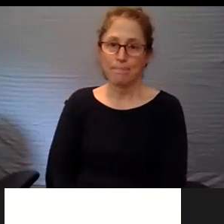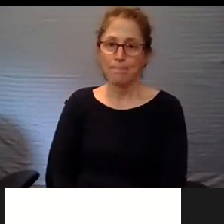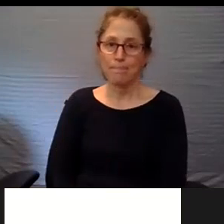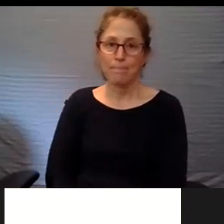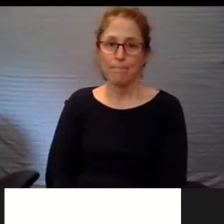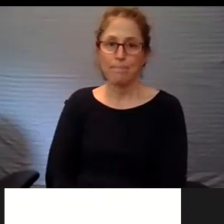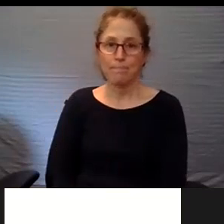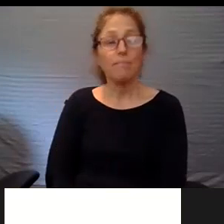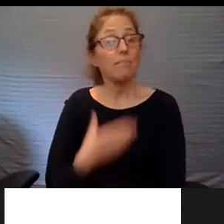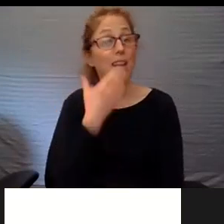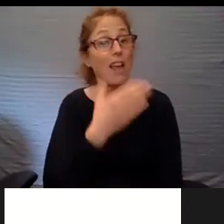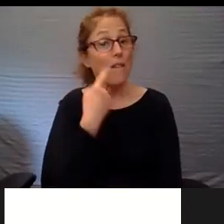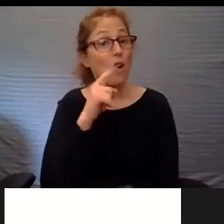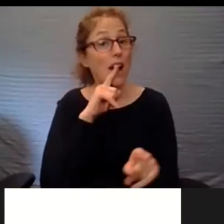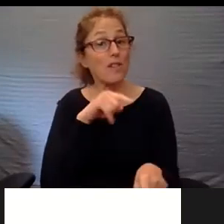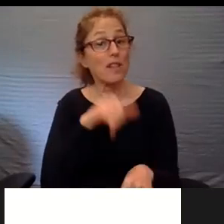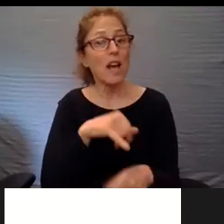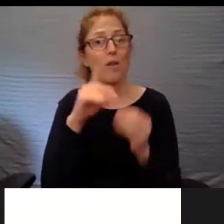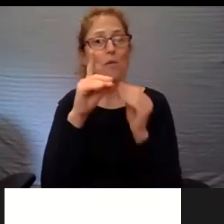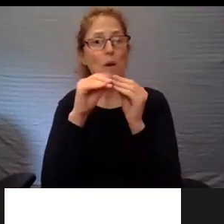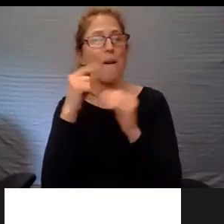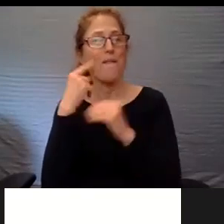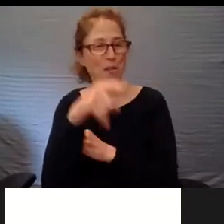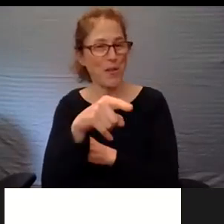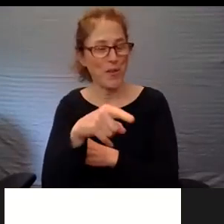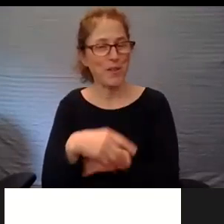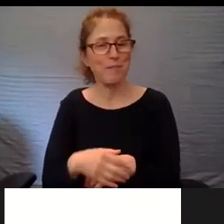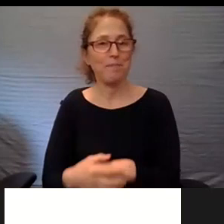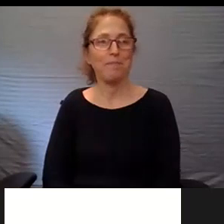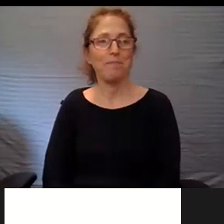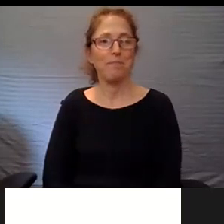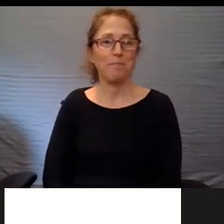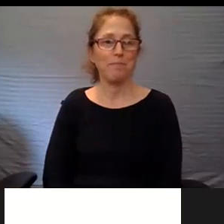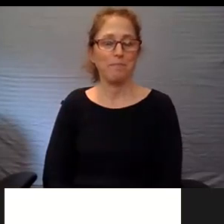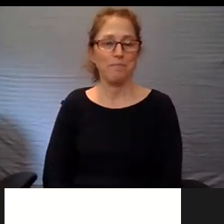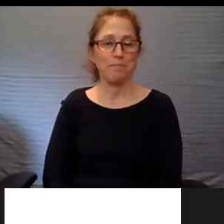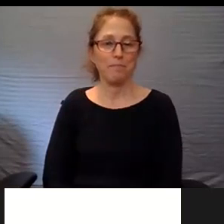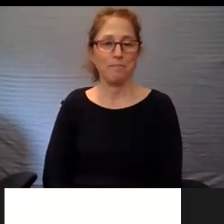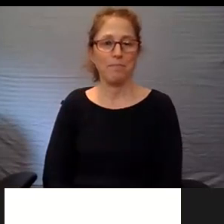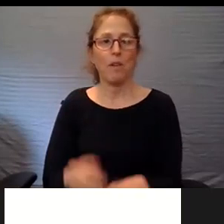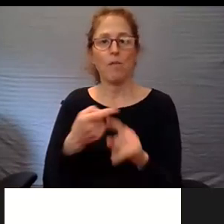Thank you for answering that. We have one more for you. This is from Rachel.